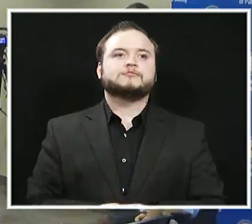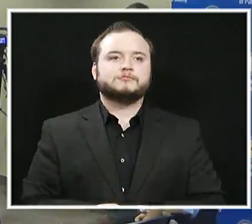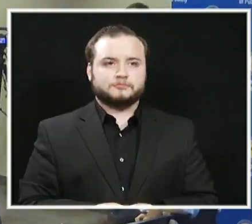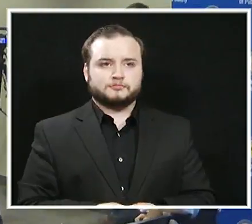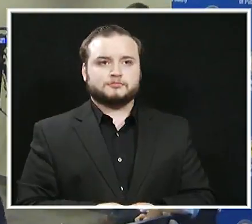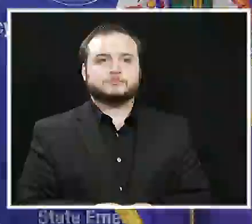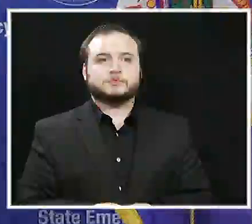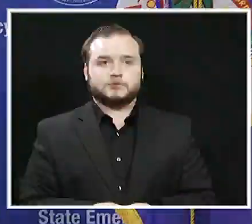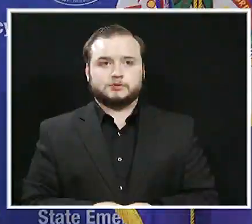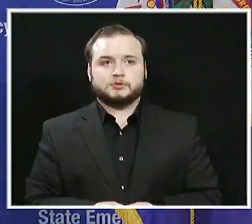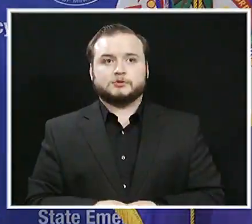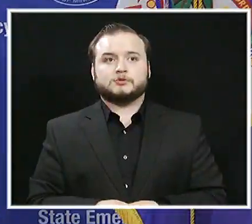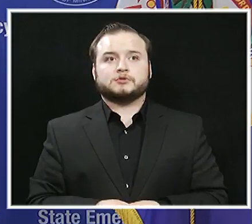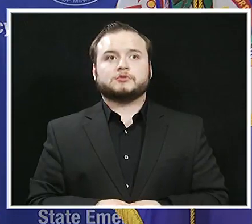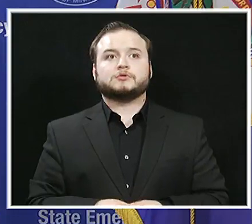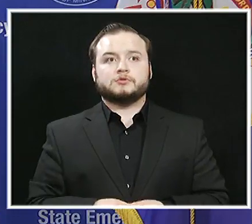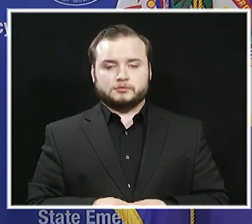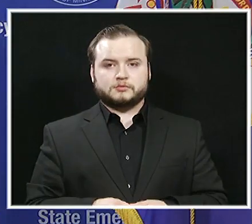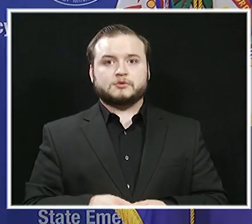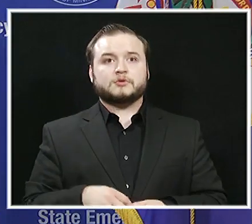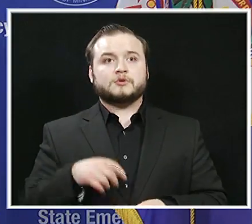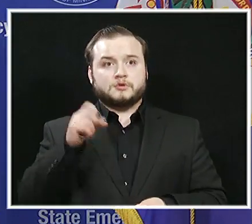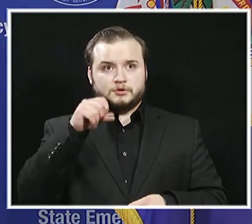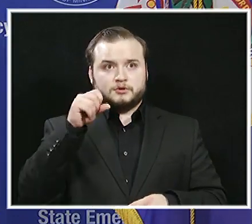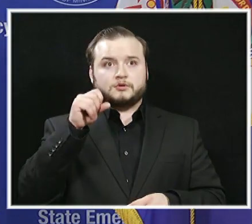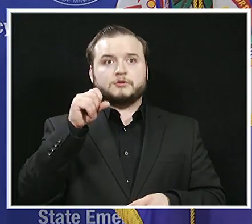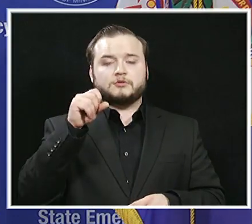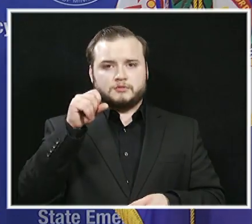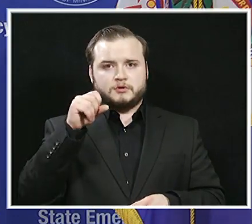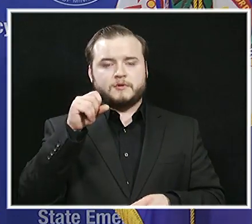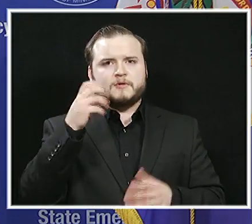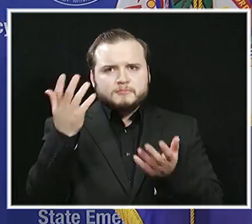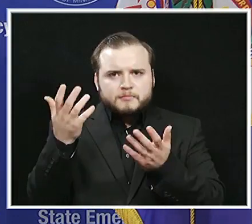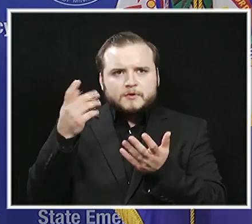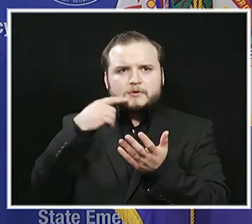≫ Yep. Exactly right. It continues. Absolutely.